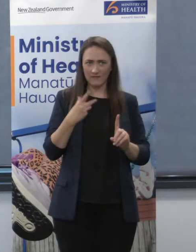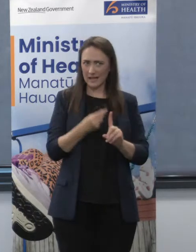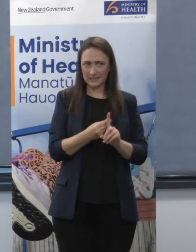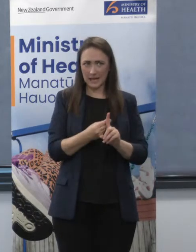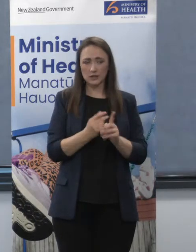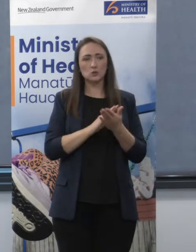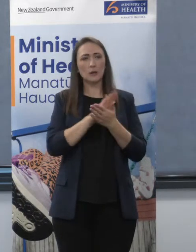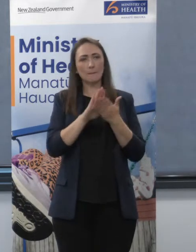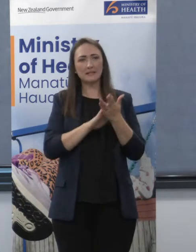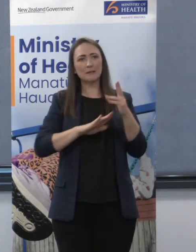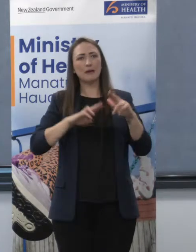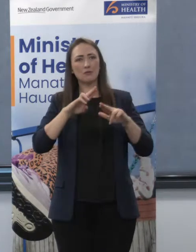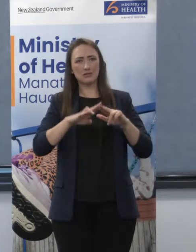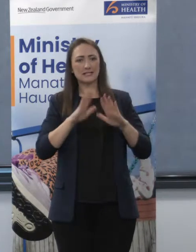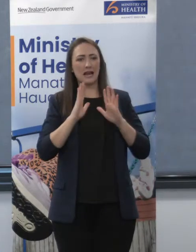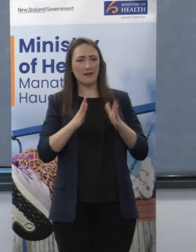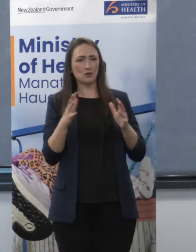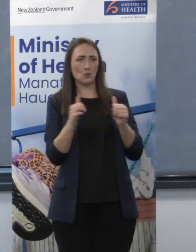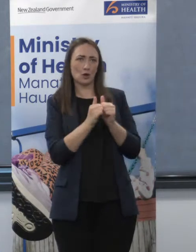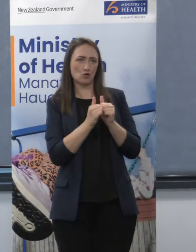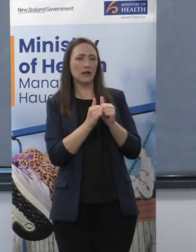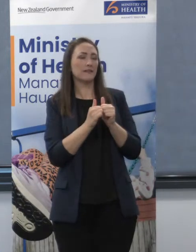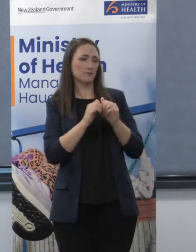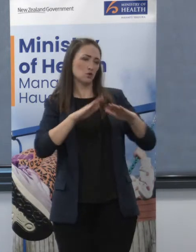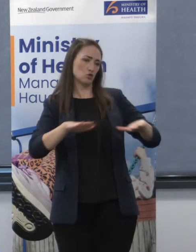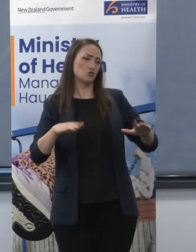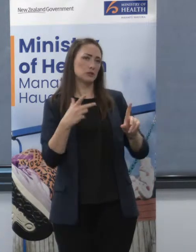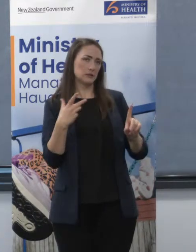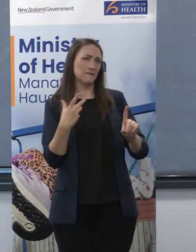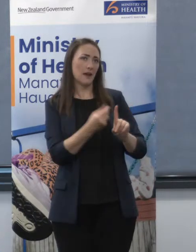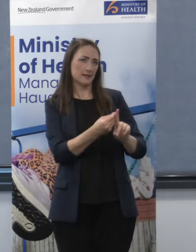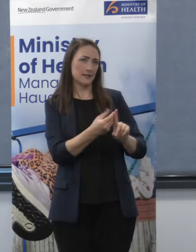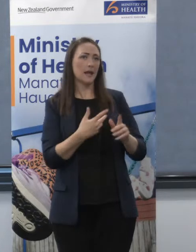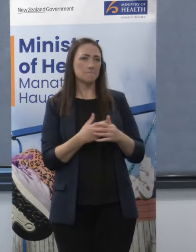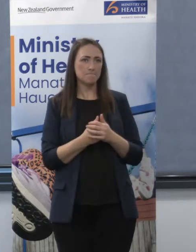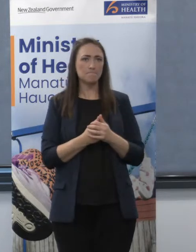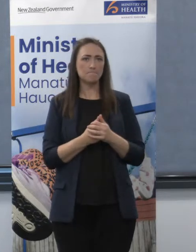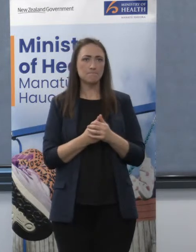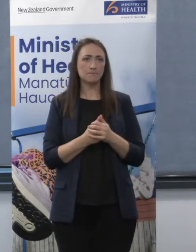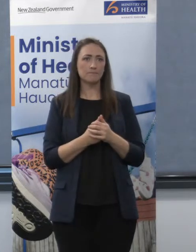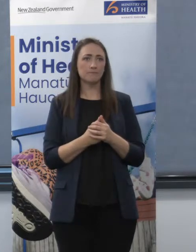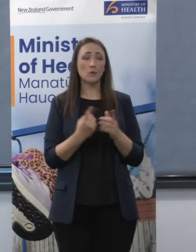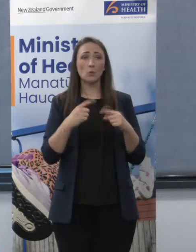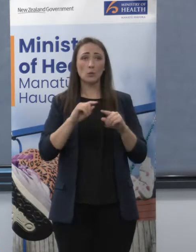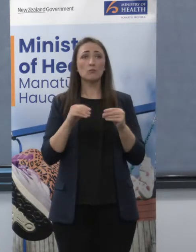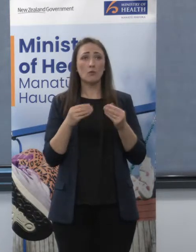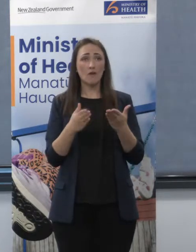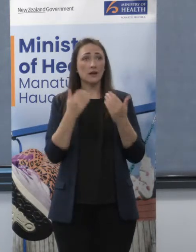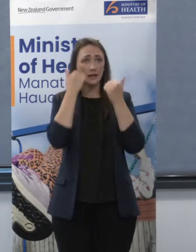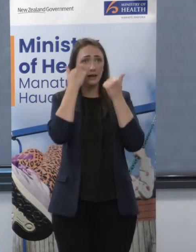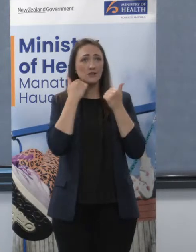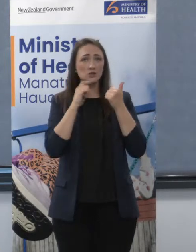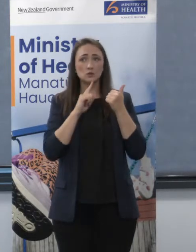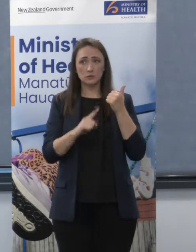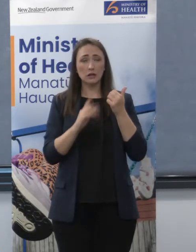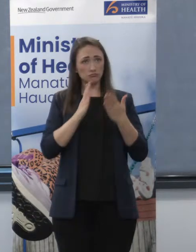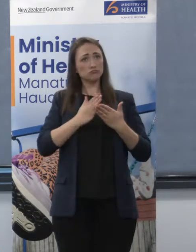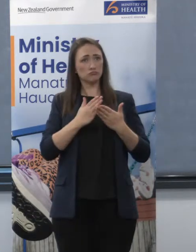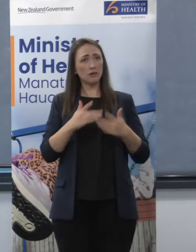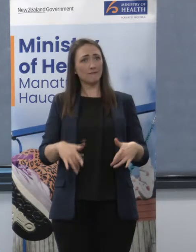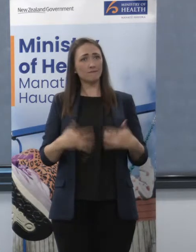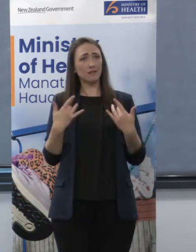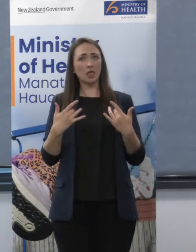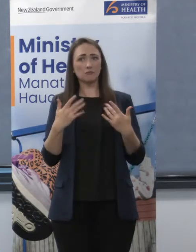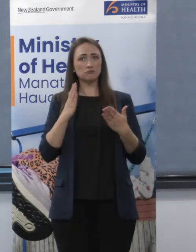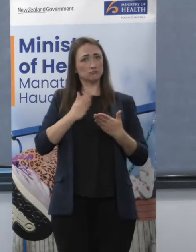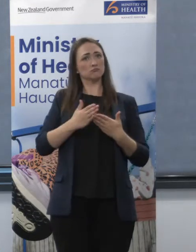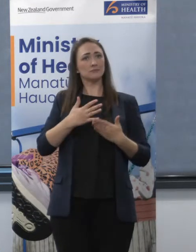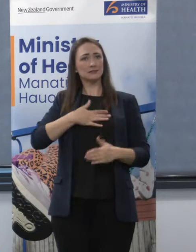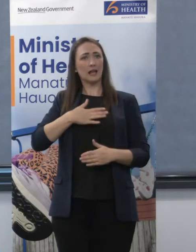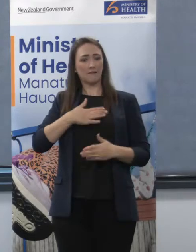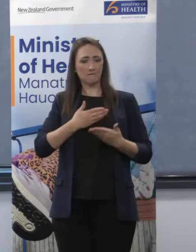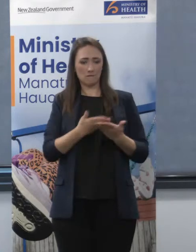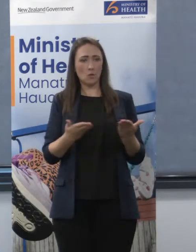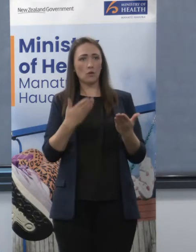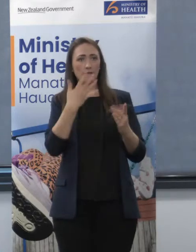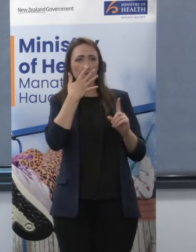effectively an informed consent